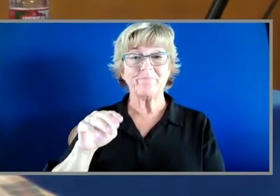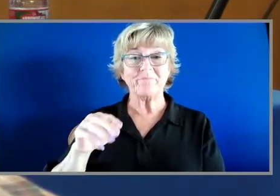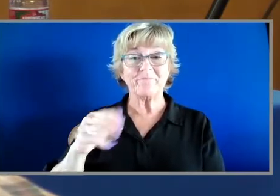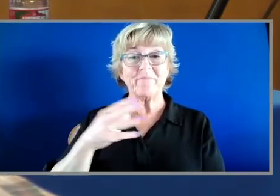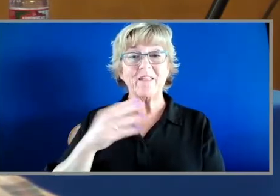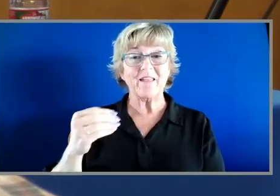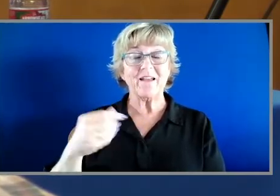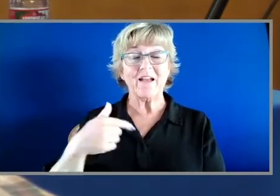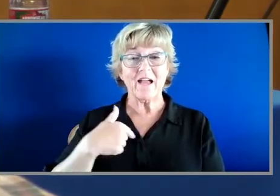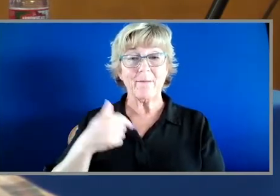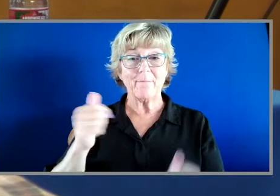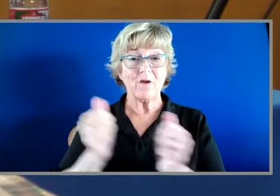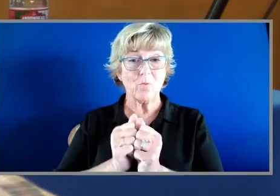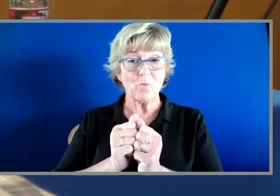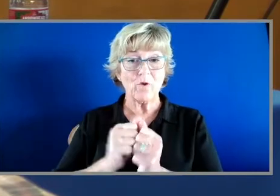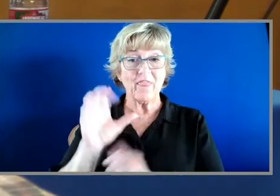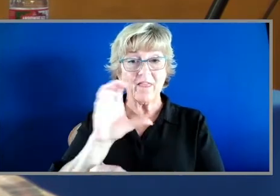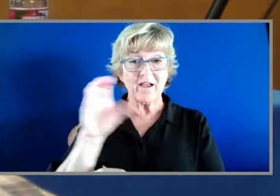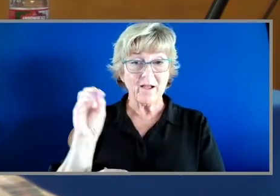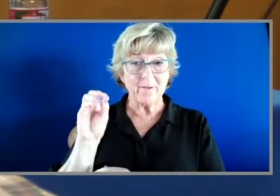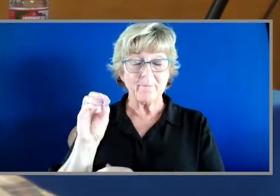Studio: I am with a company that's based out of sacramento but i'm not a.